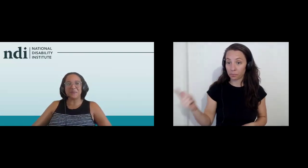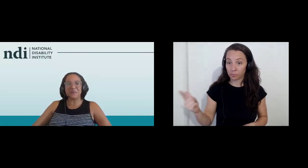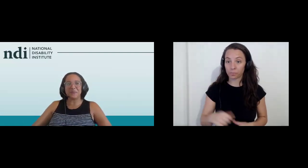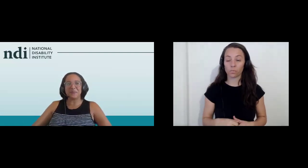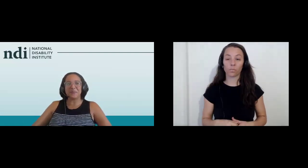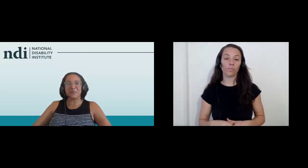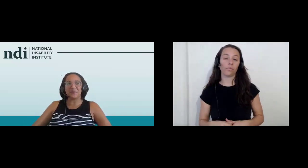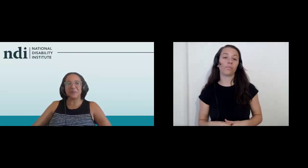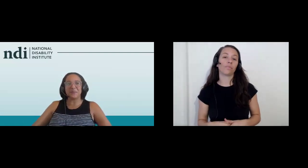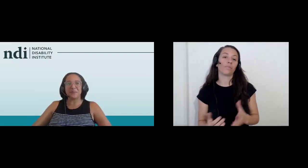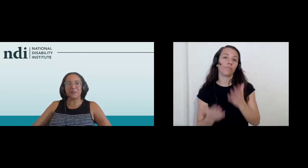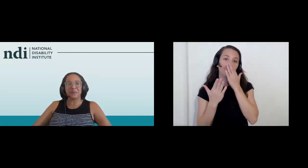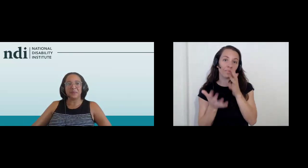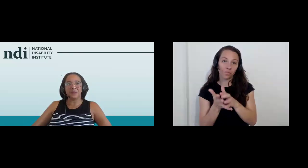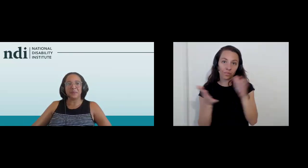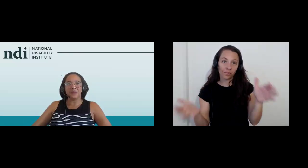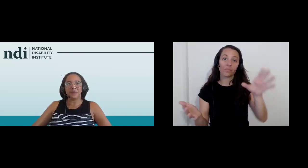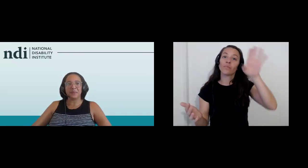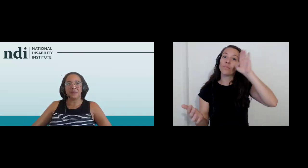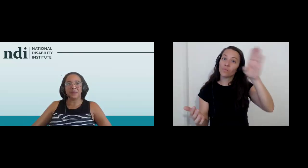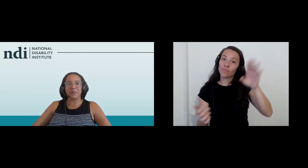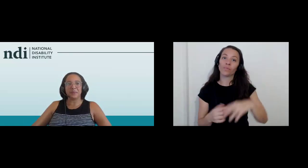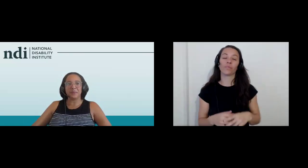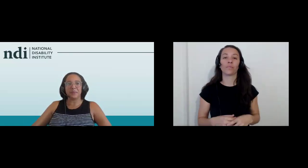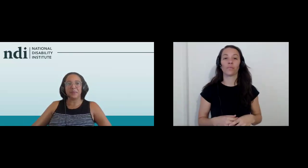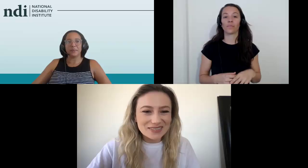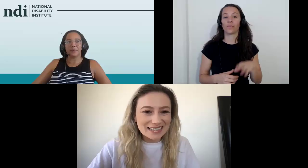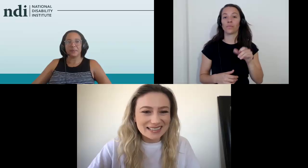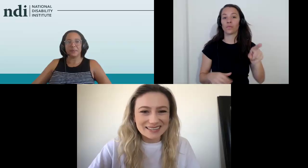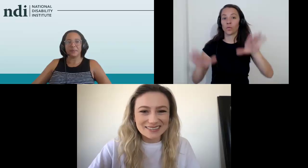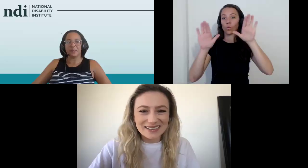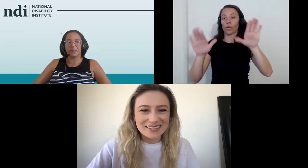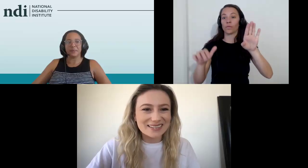Thank you so much. Hi, everyone. It is wonderful to be here with you.